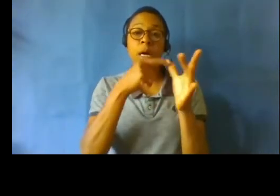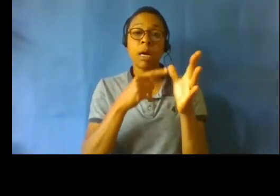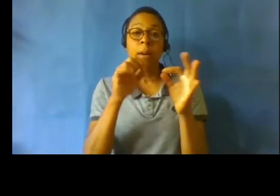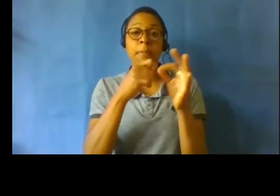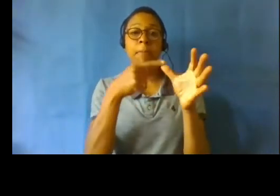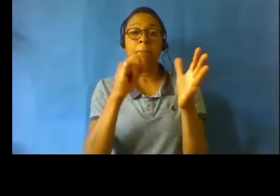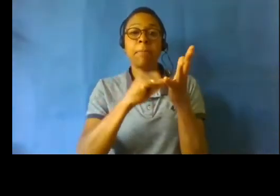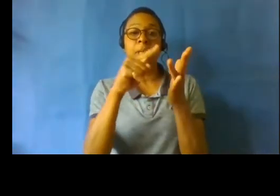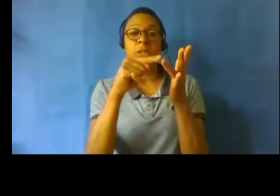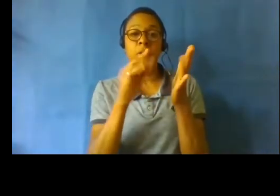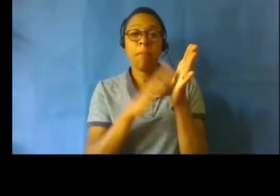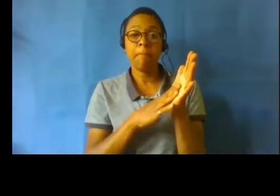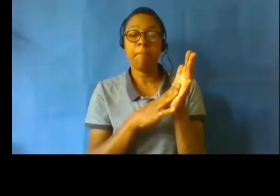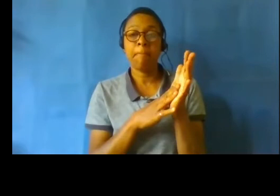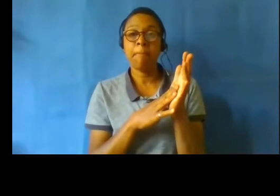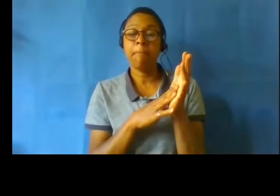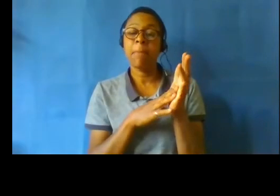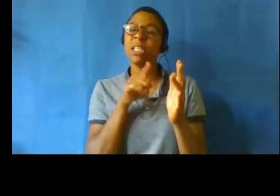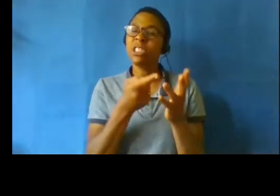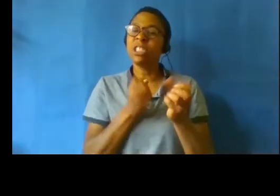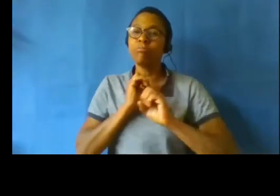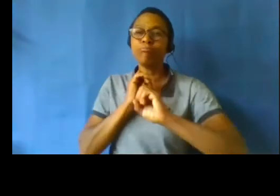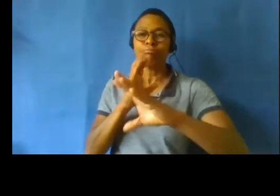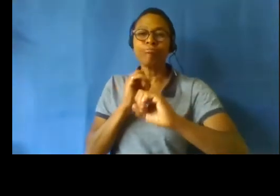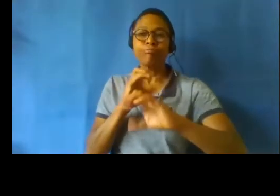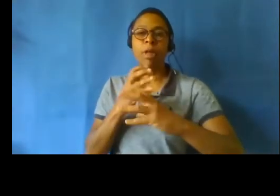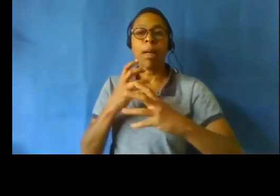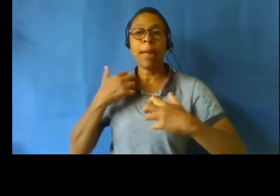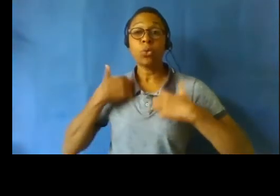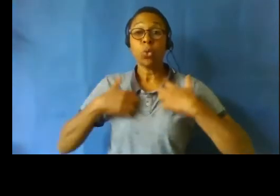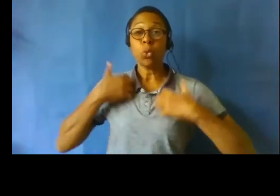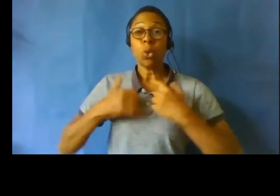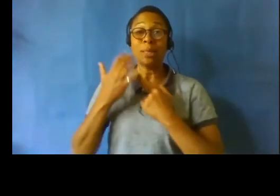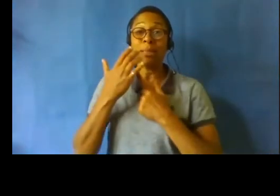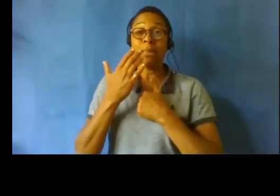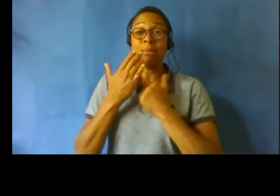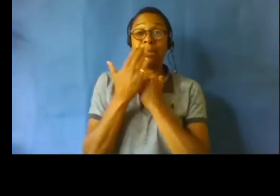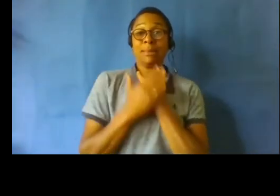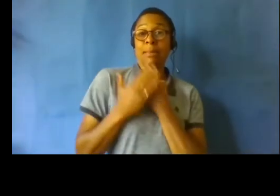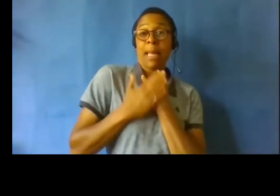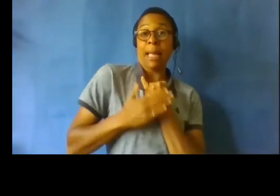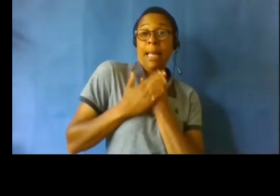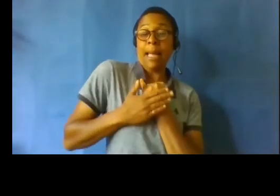her stimming hands she says my hands know things the rest of me doesn't they